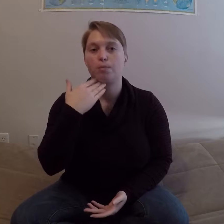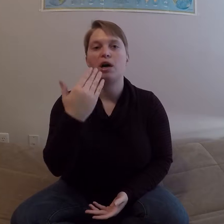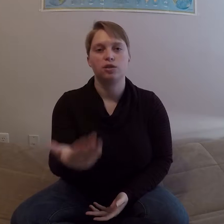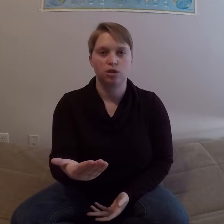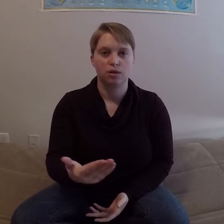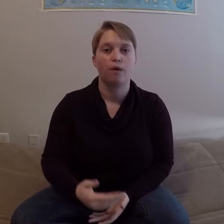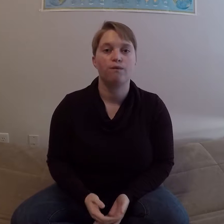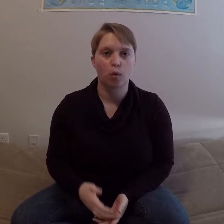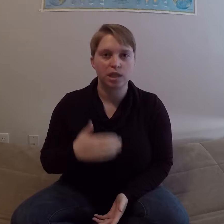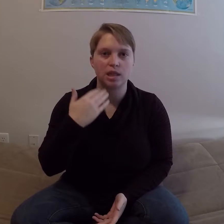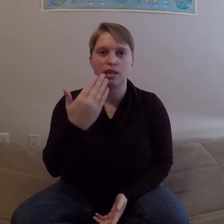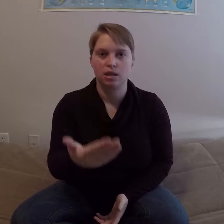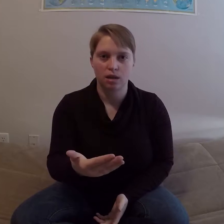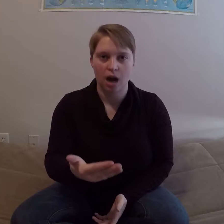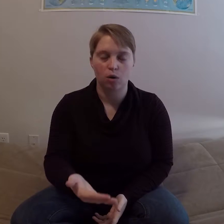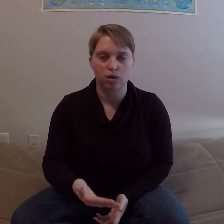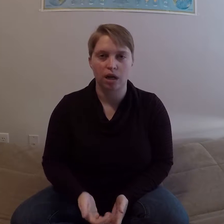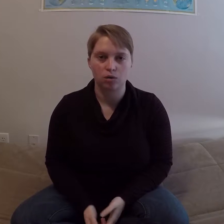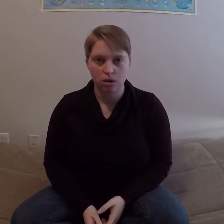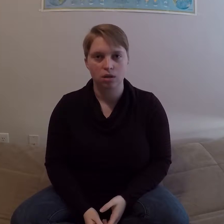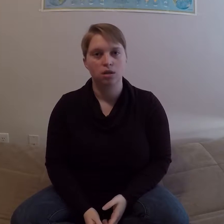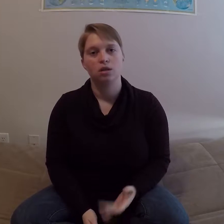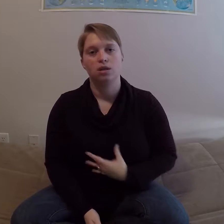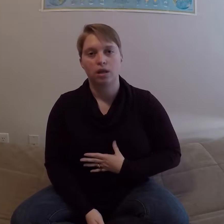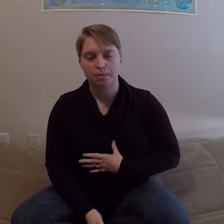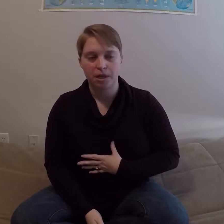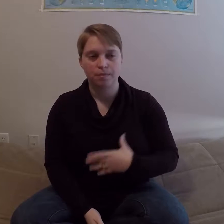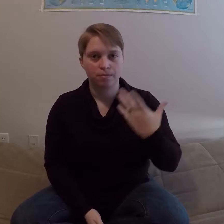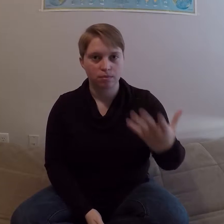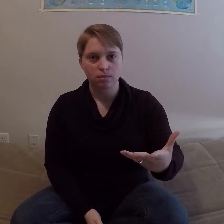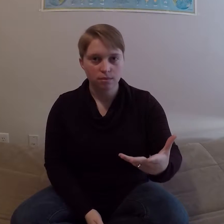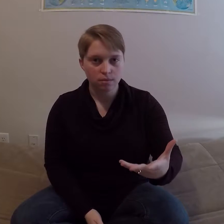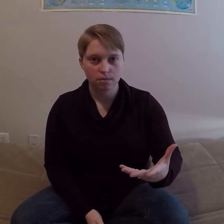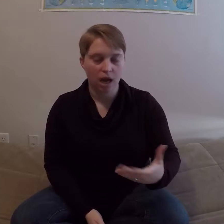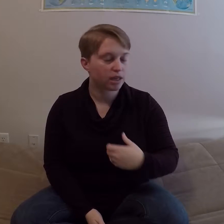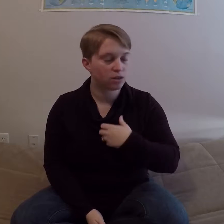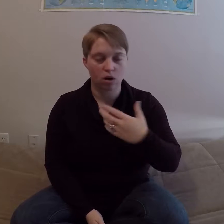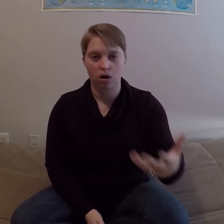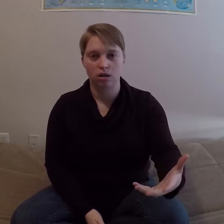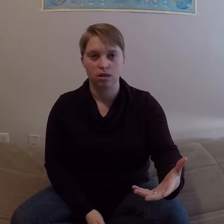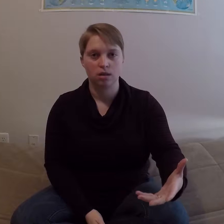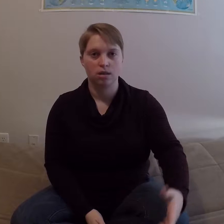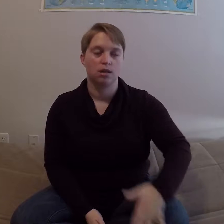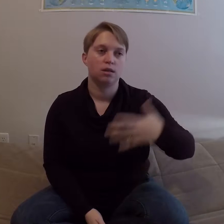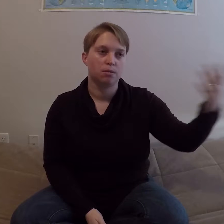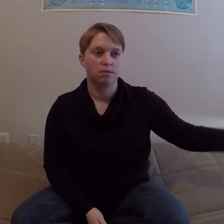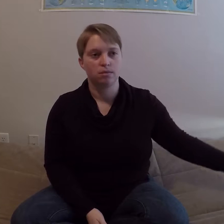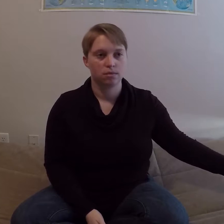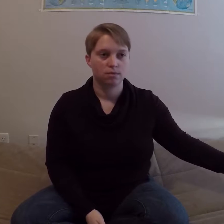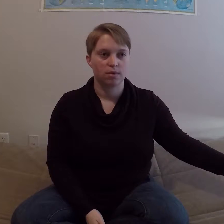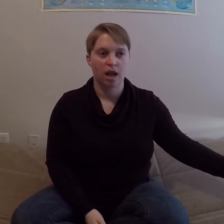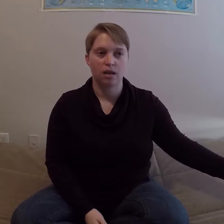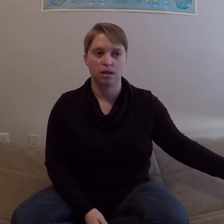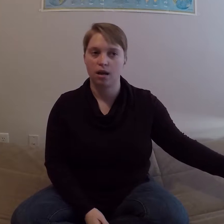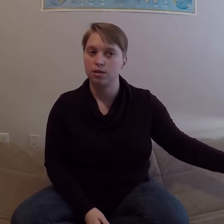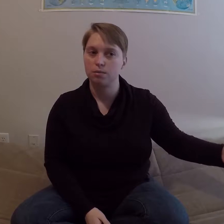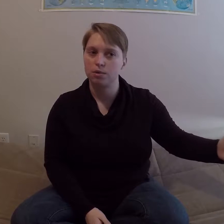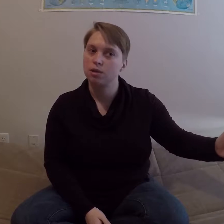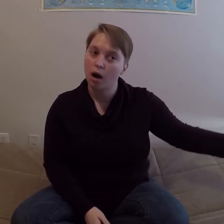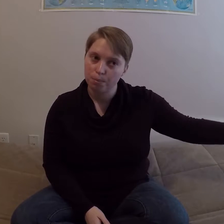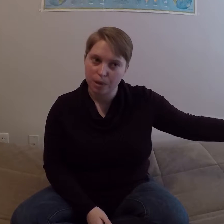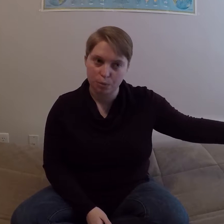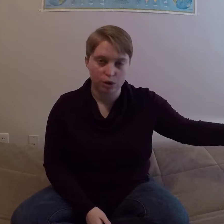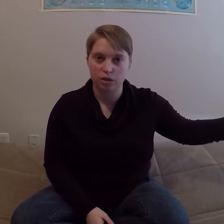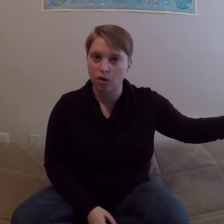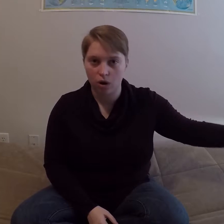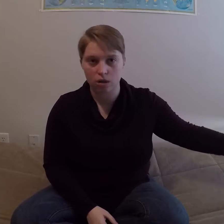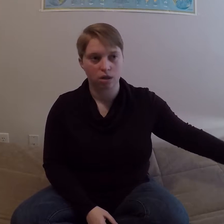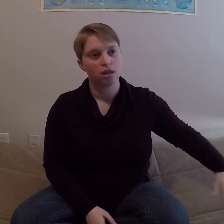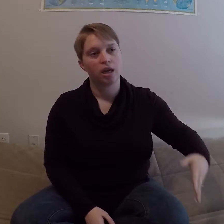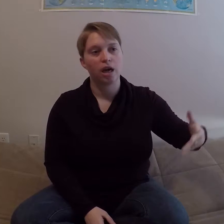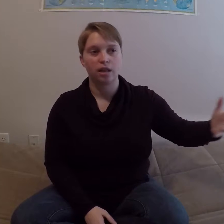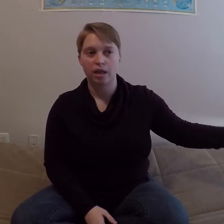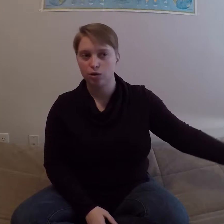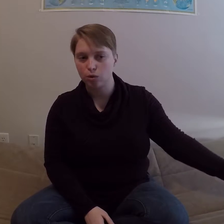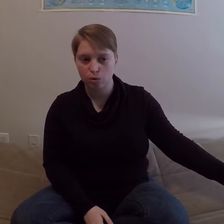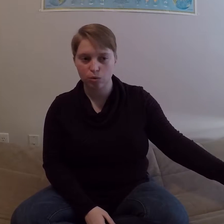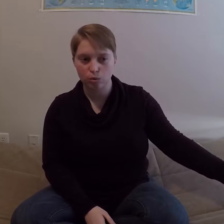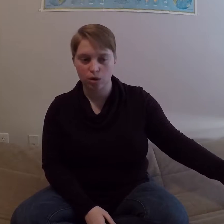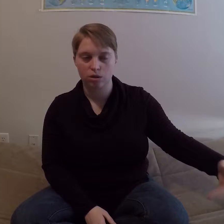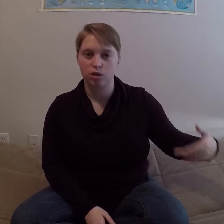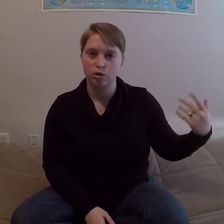Or by voicing it out loud like me. I can talk. Some people can talk and they can choose to